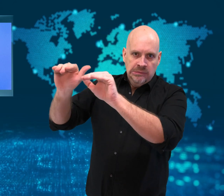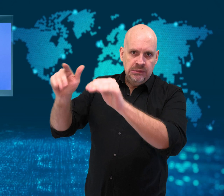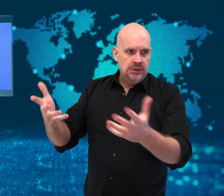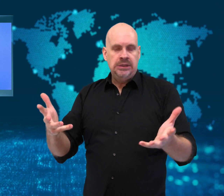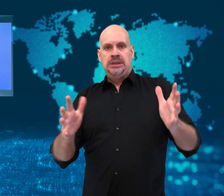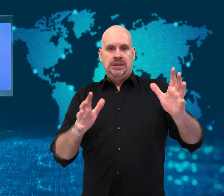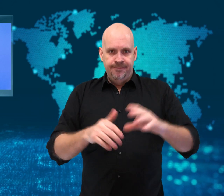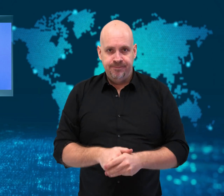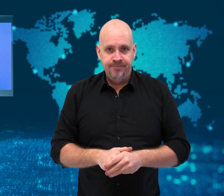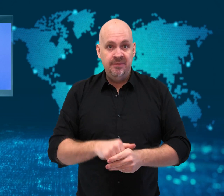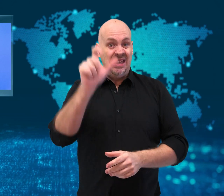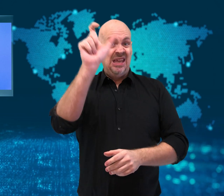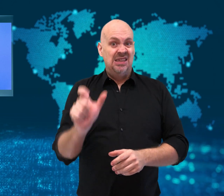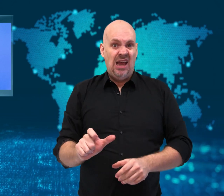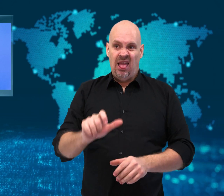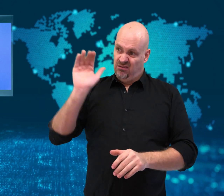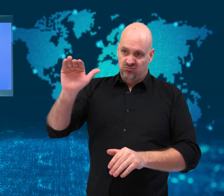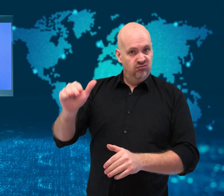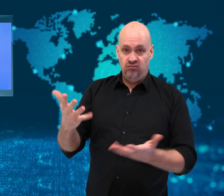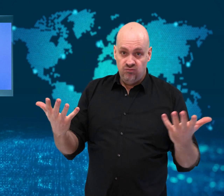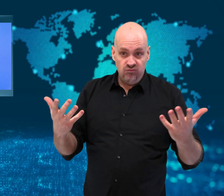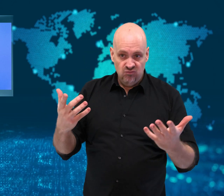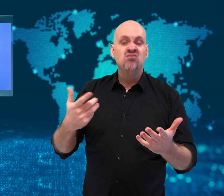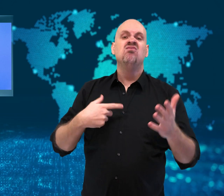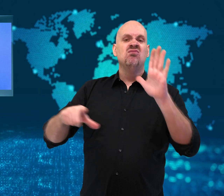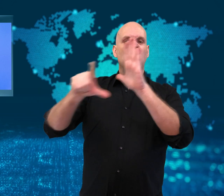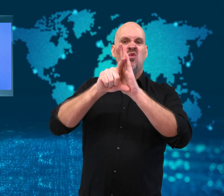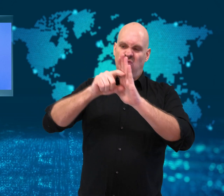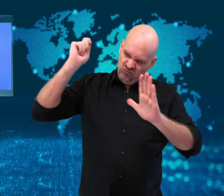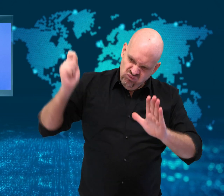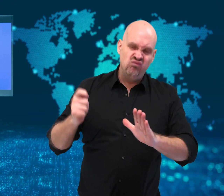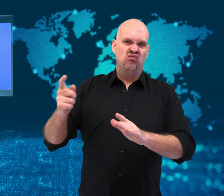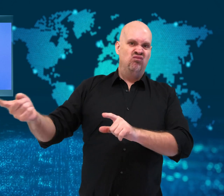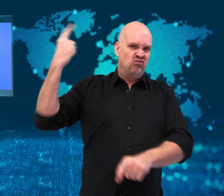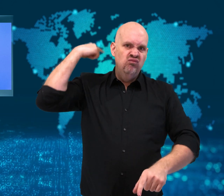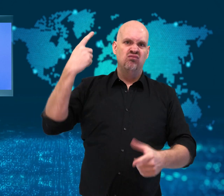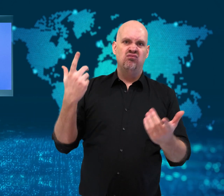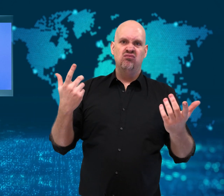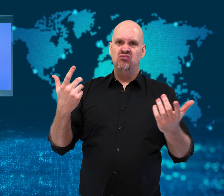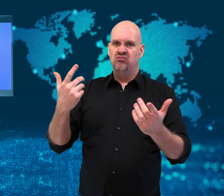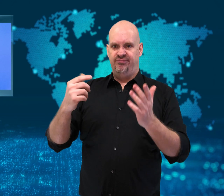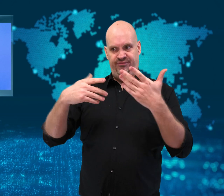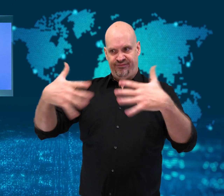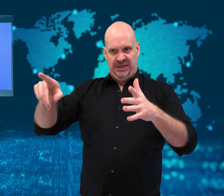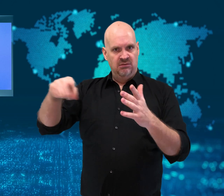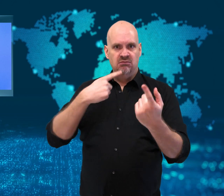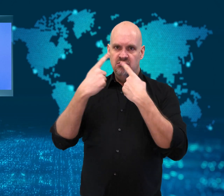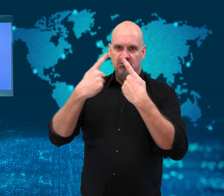Both companies are under pressure to deliver the vaccines they